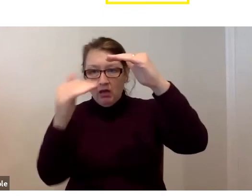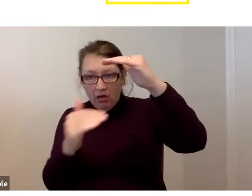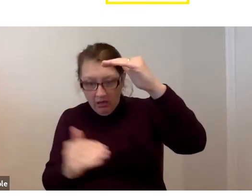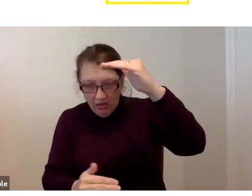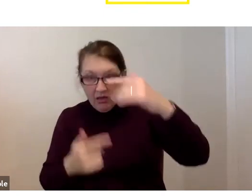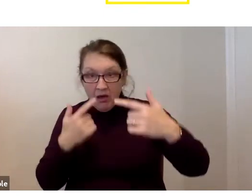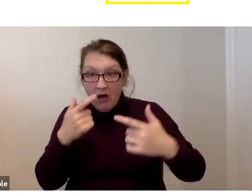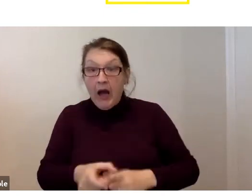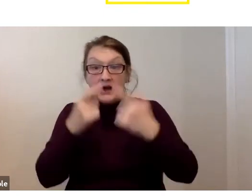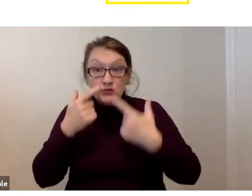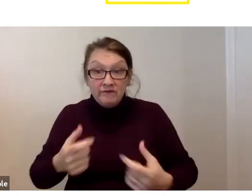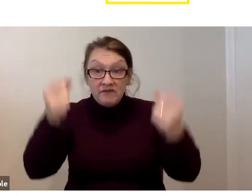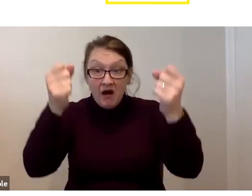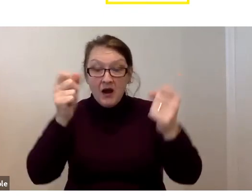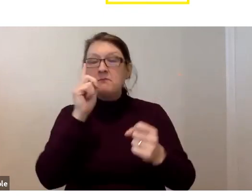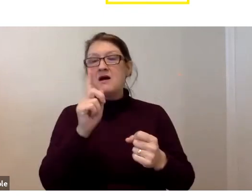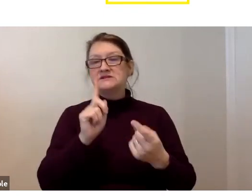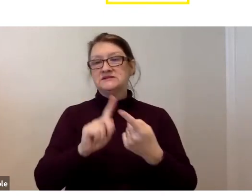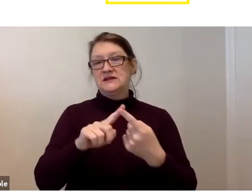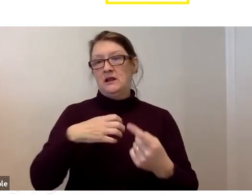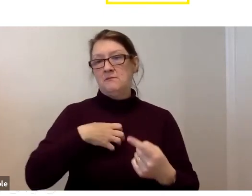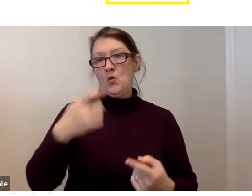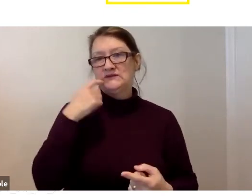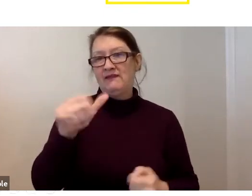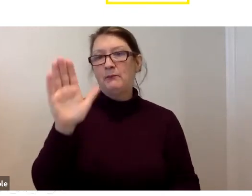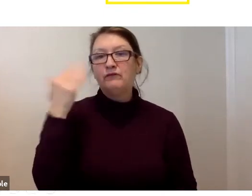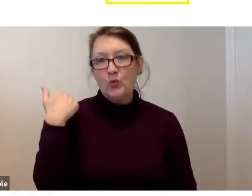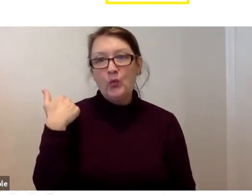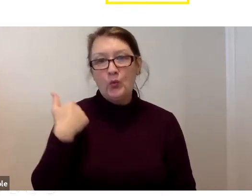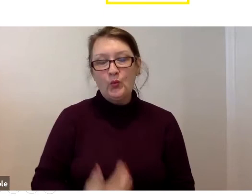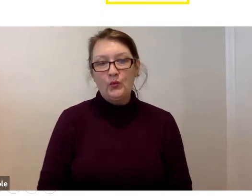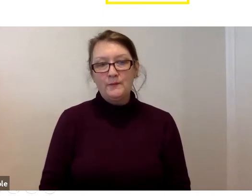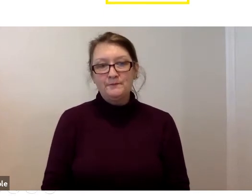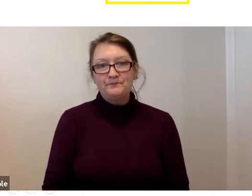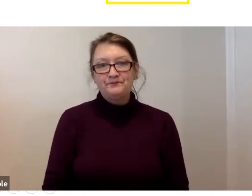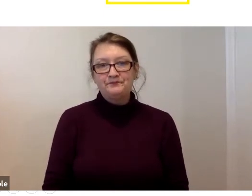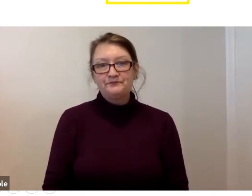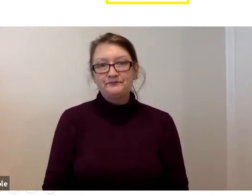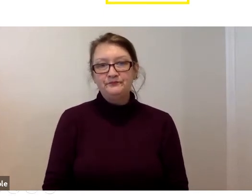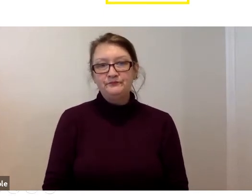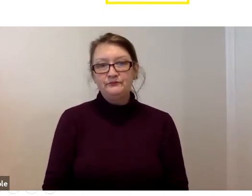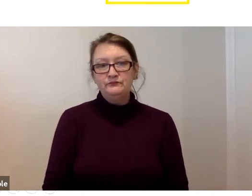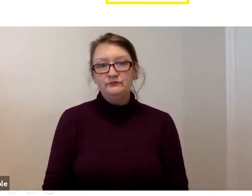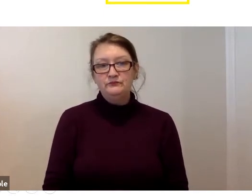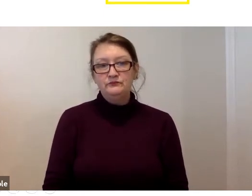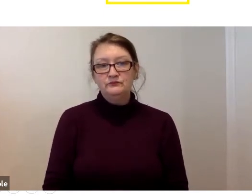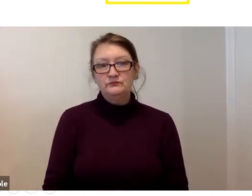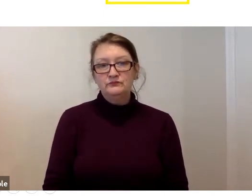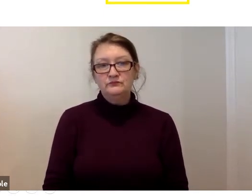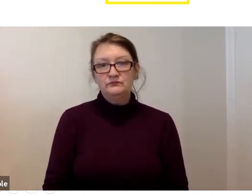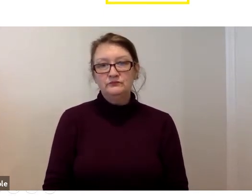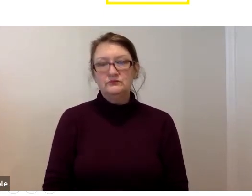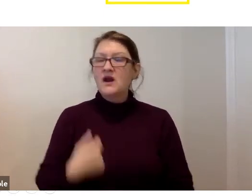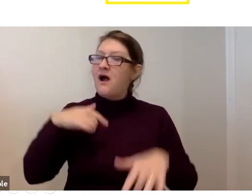I have not really touched on stories, Instagram stories,